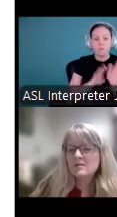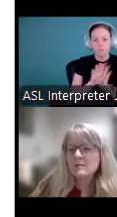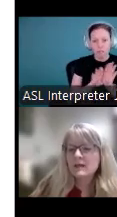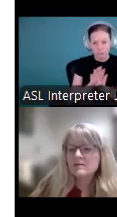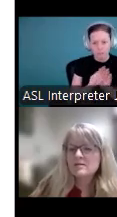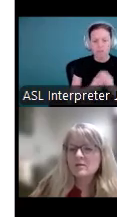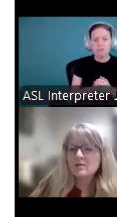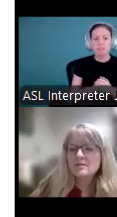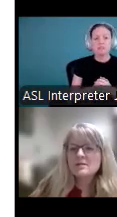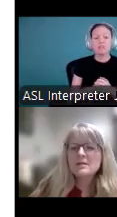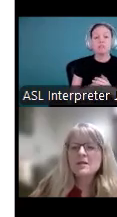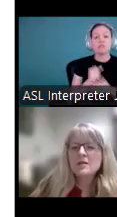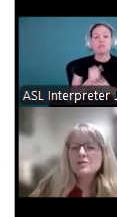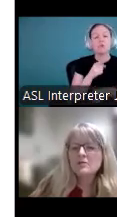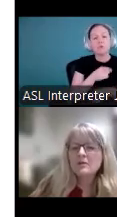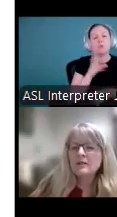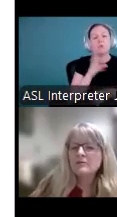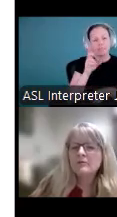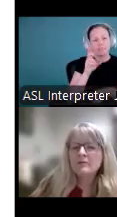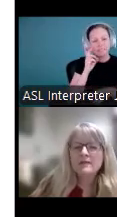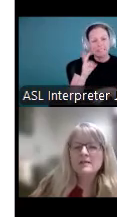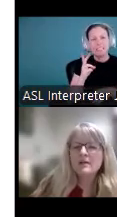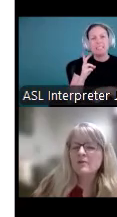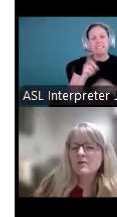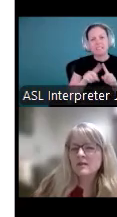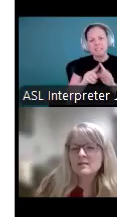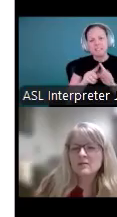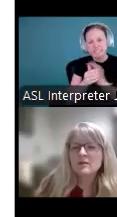of those milestones should really reflect other things that